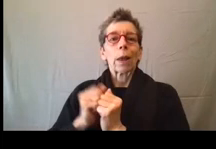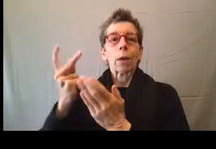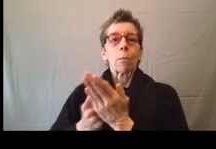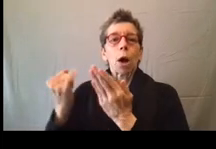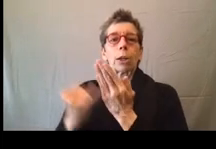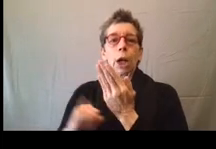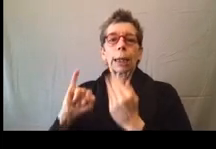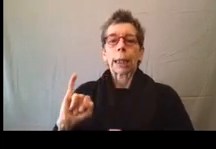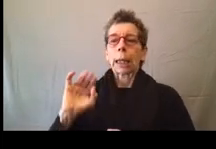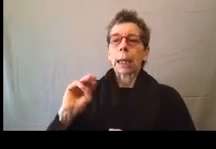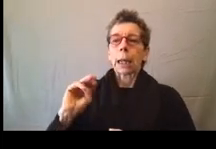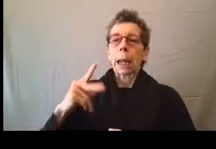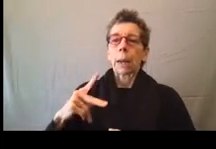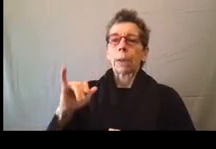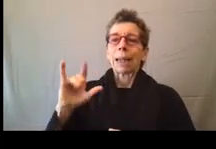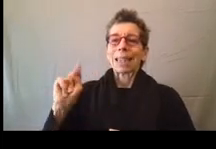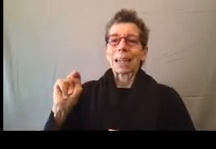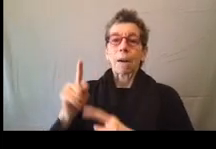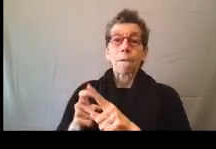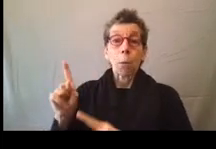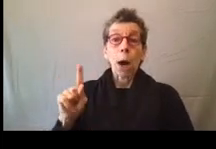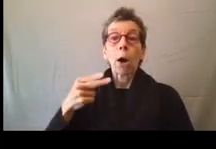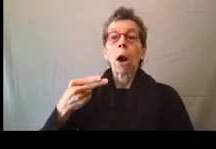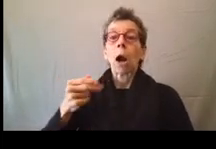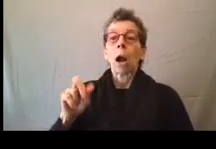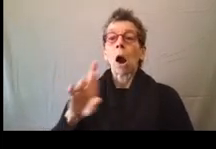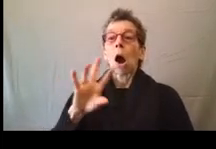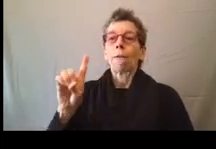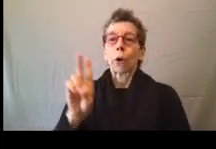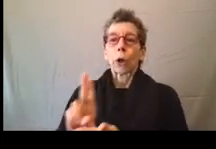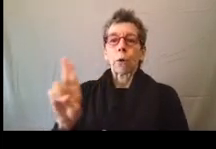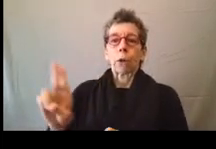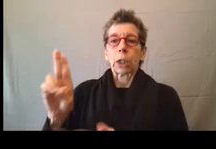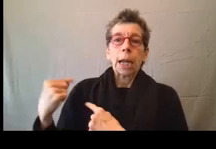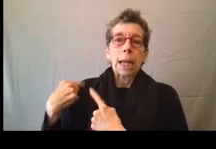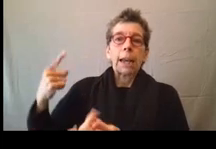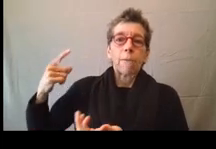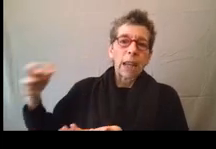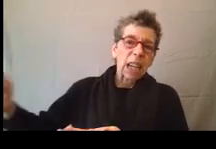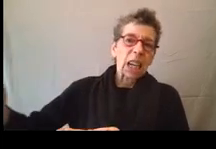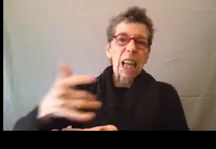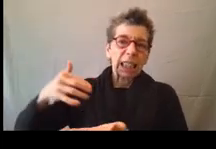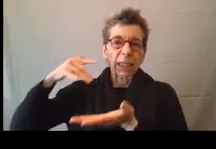a group out of Harvard. They have been collecting data on implicit bias for many years. And